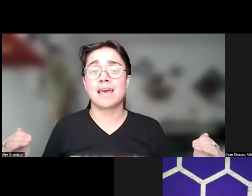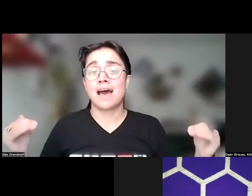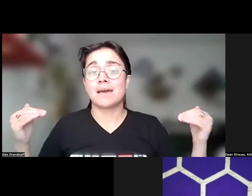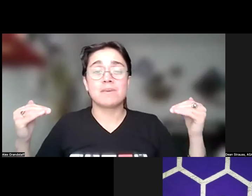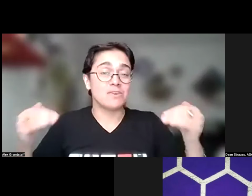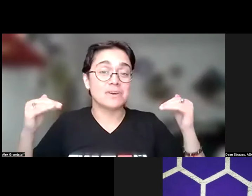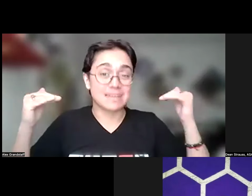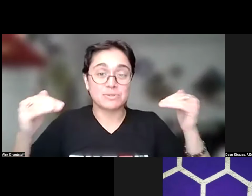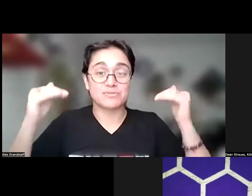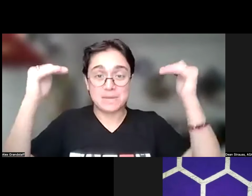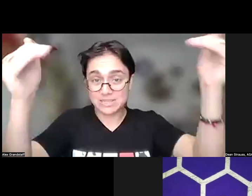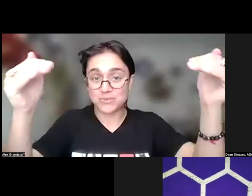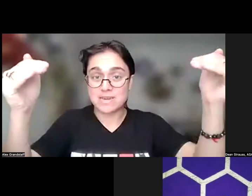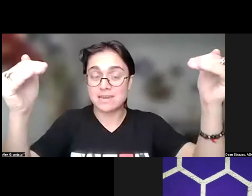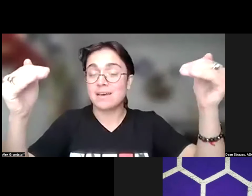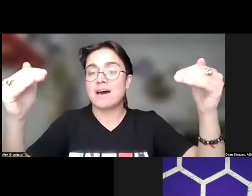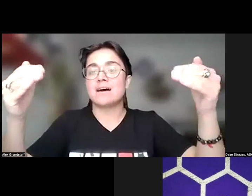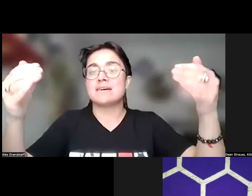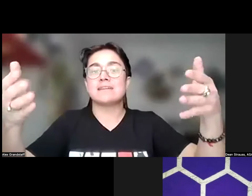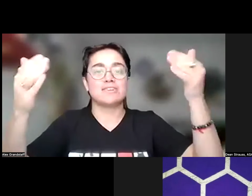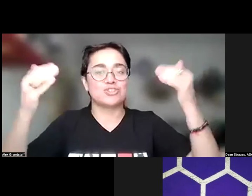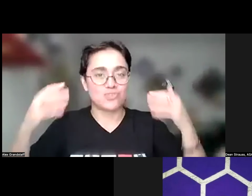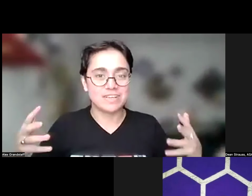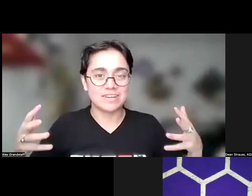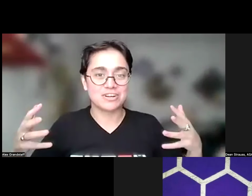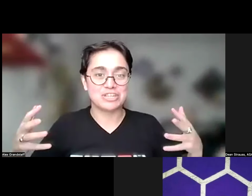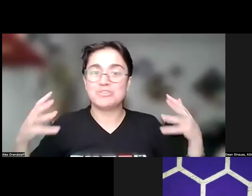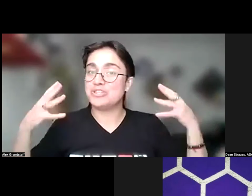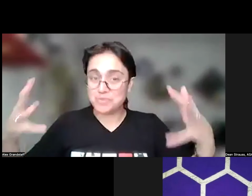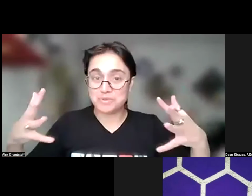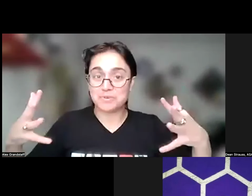does not formally officially endorse forms of civil disobedience.